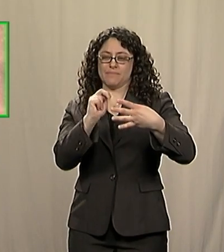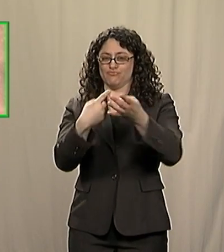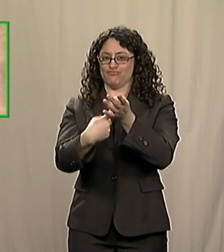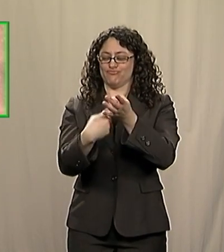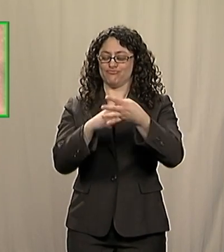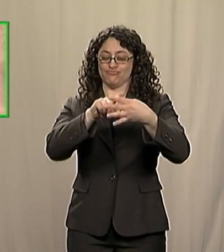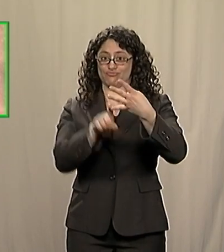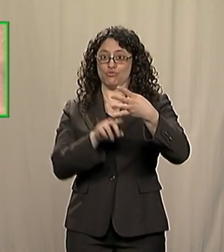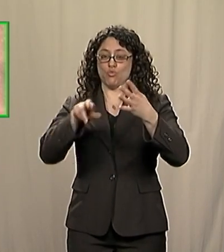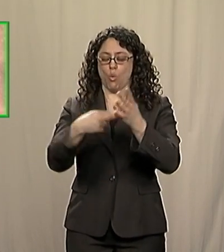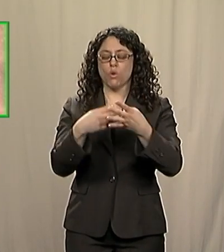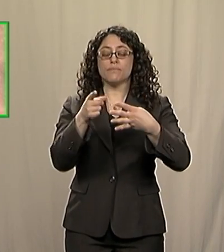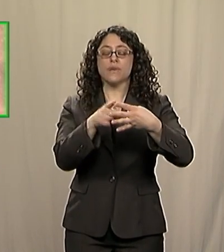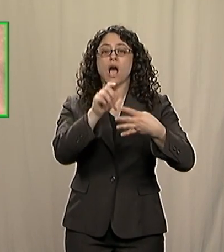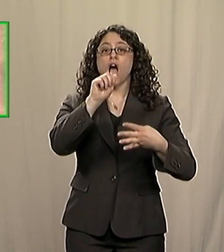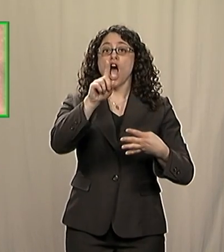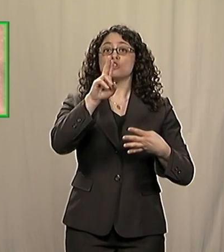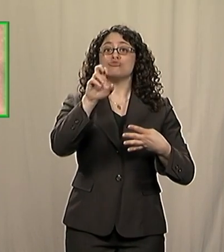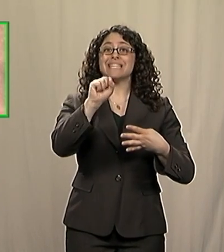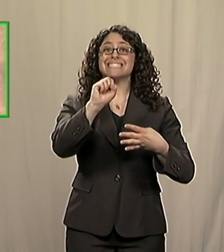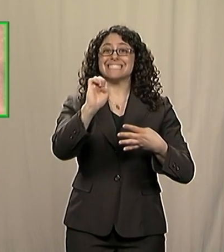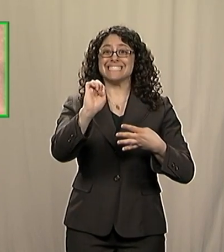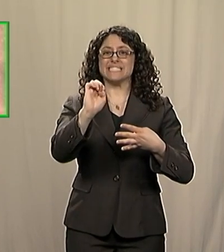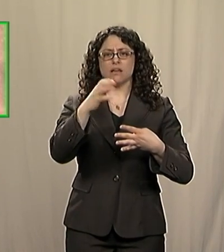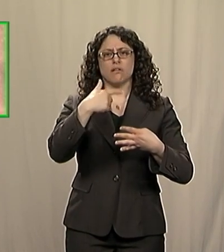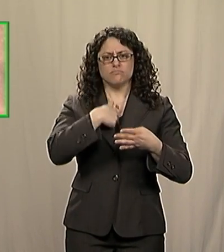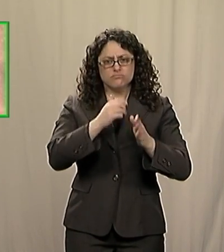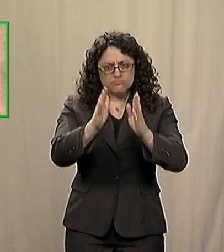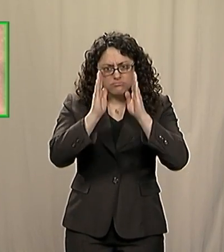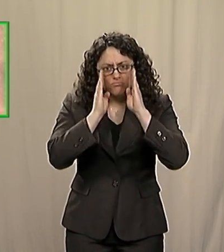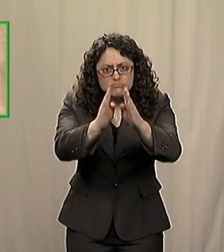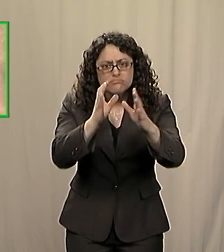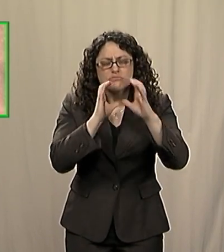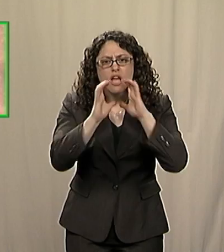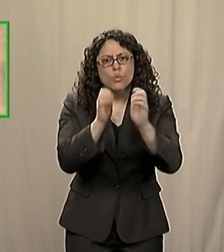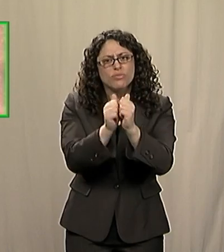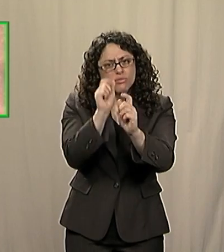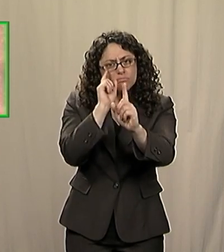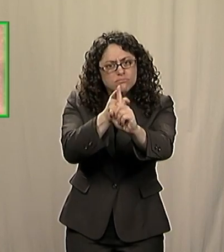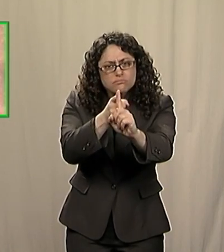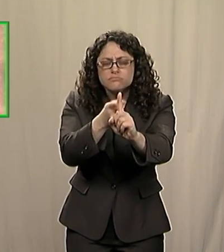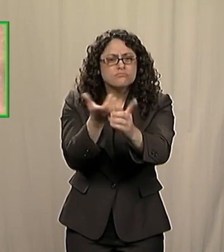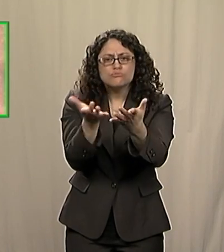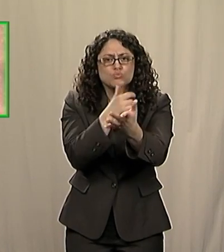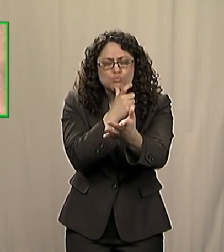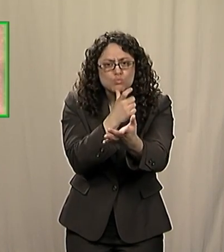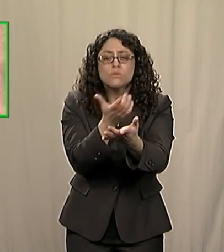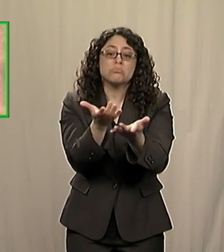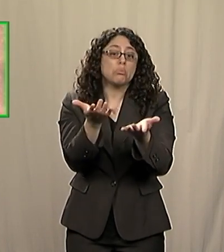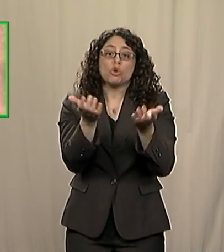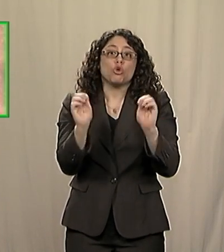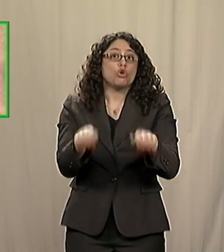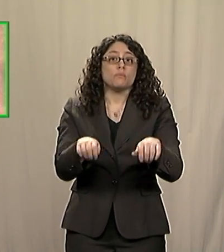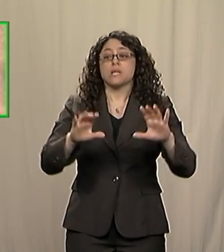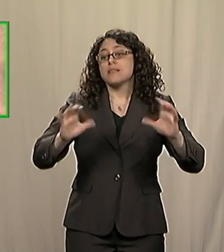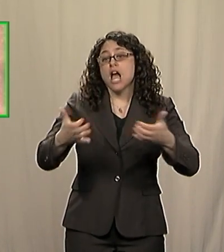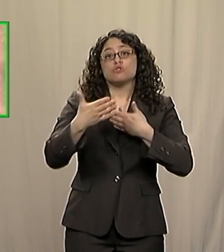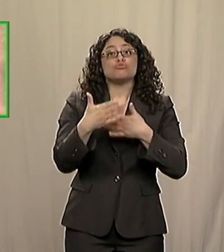The person or people to whom I am directly communicating. So while there might be a classroom situation,